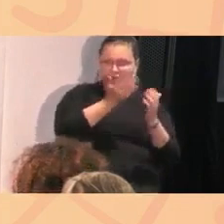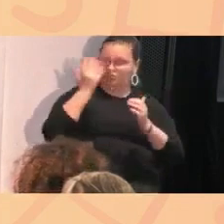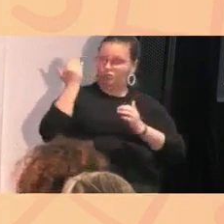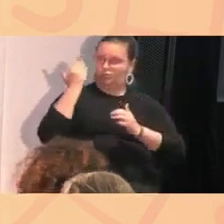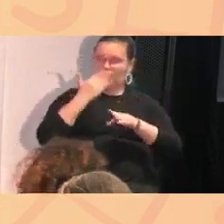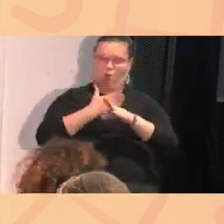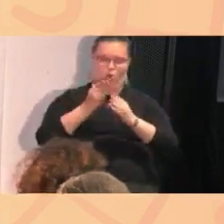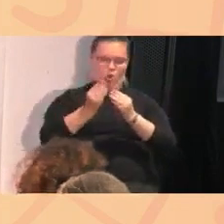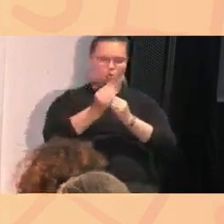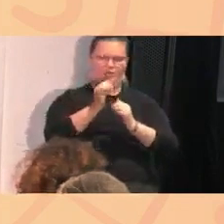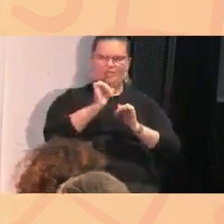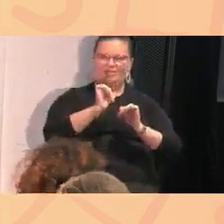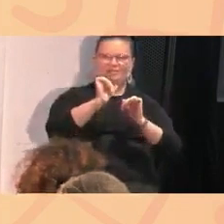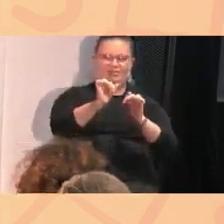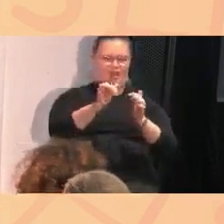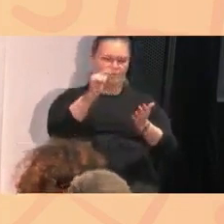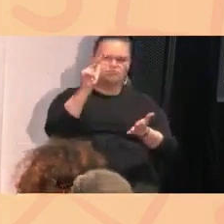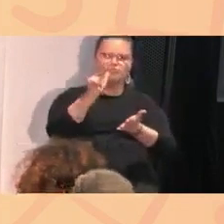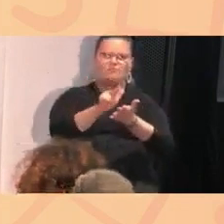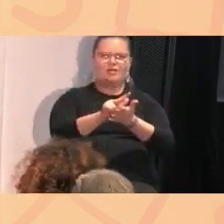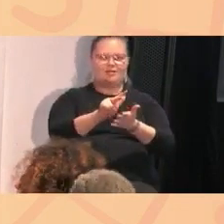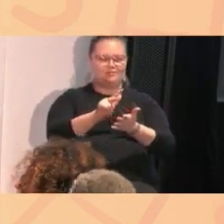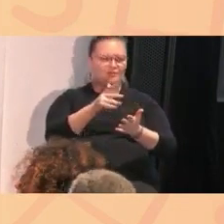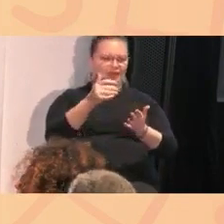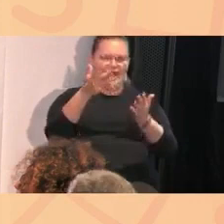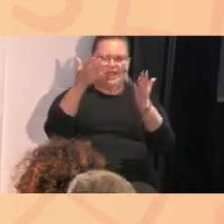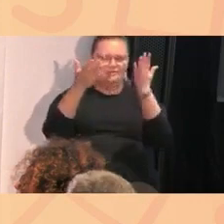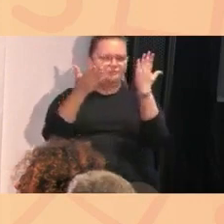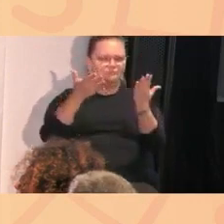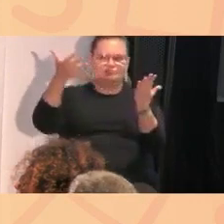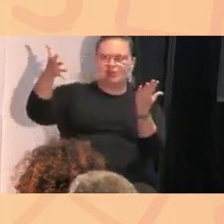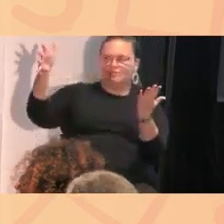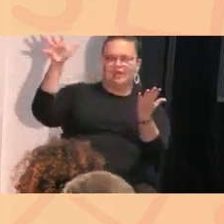to Aboriginal people dated 1829 to 1830.